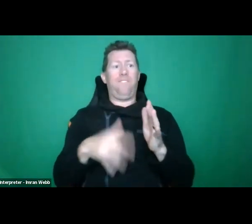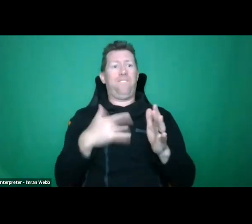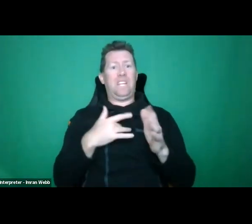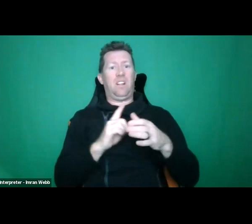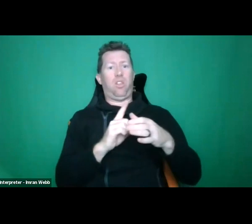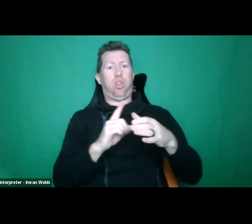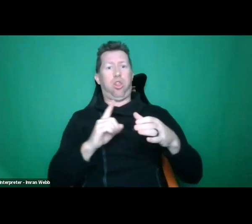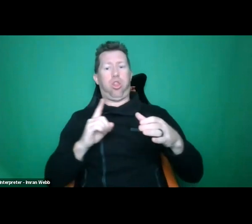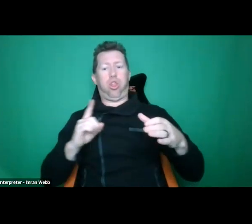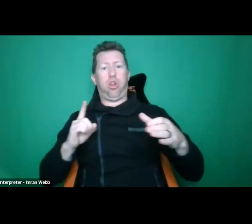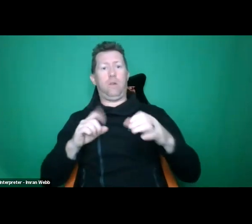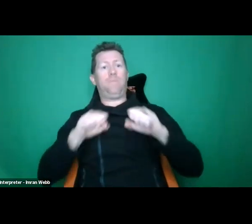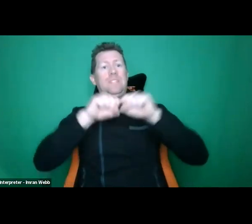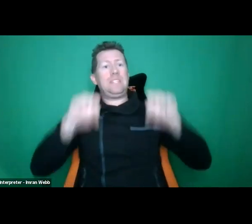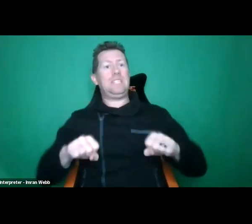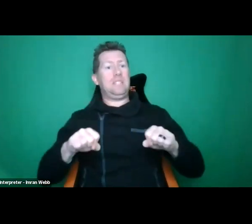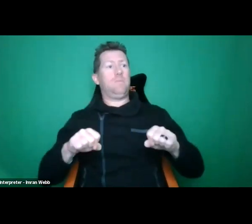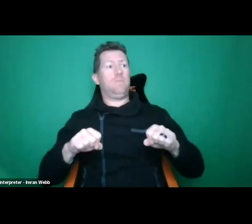So the system doesn't know about them.